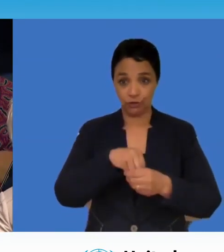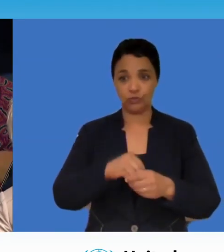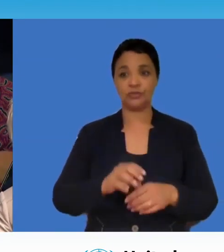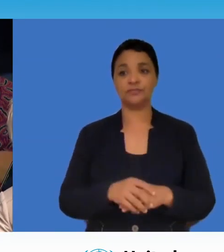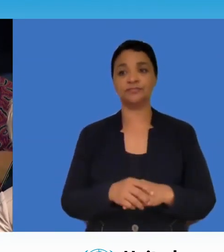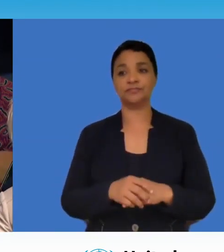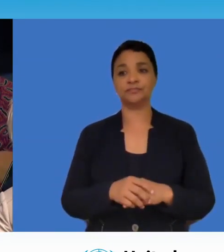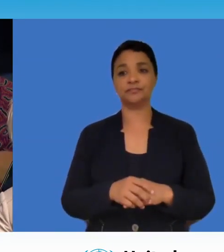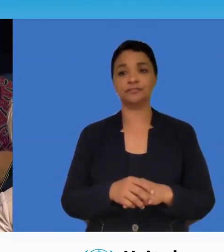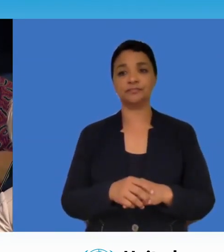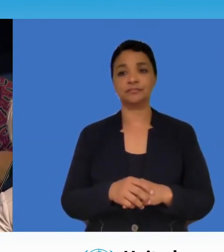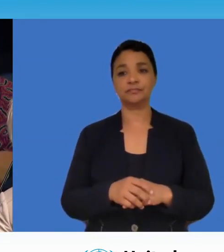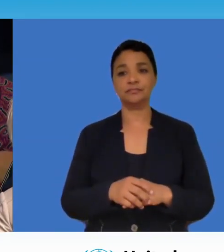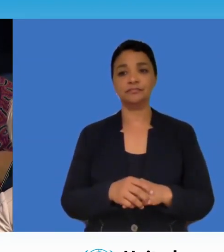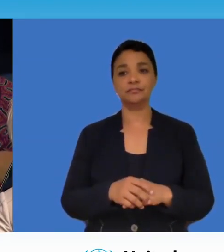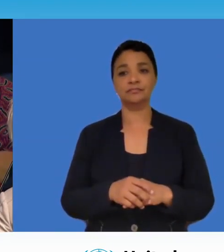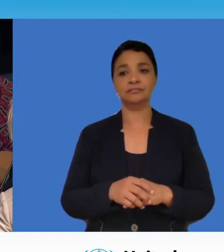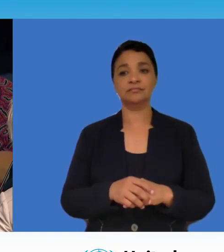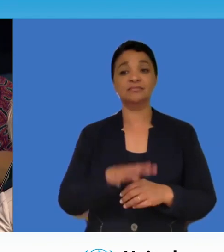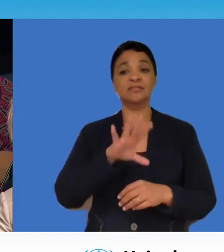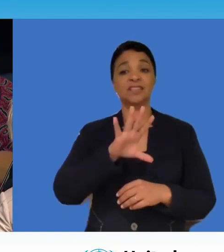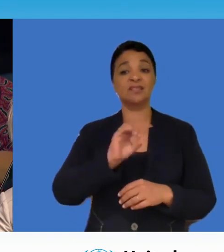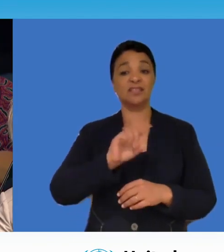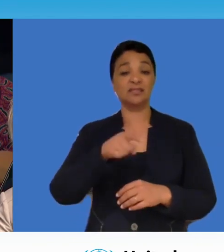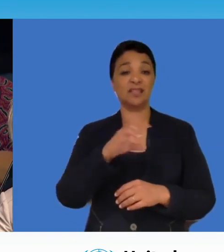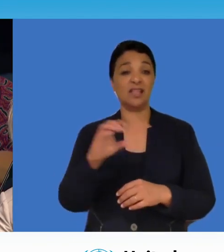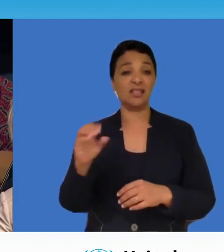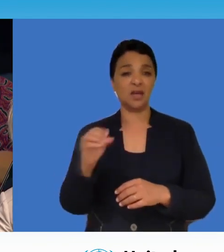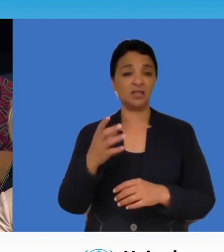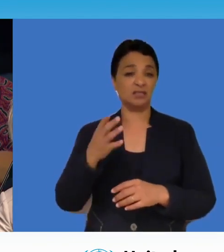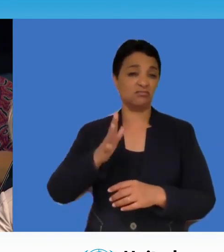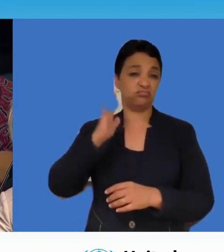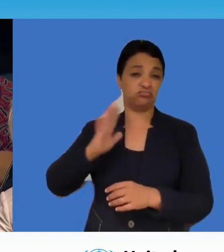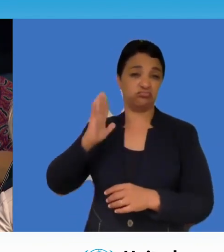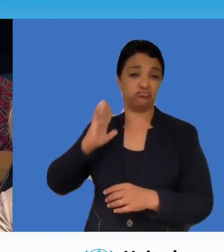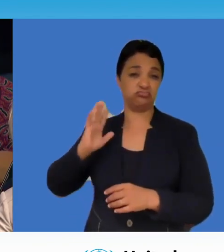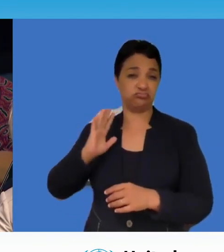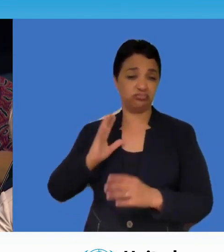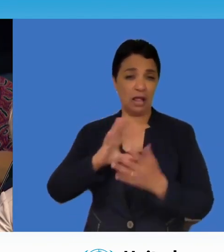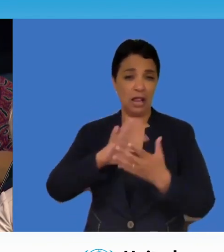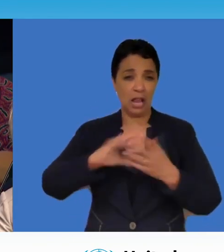place called Lake mango show an indigenous Australian with one leg was participating